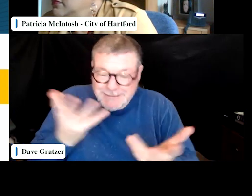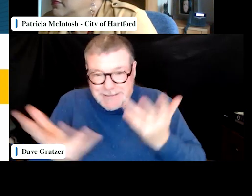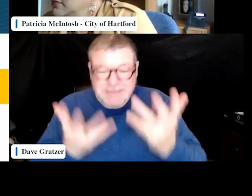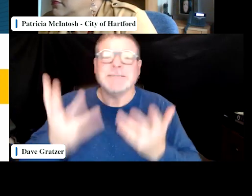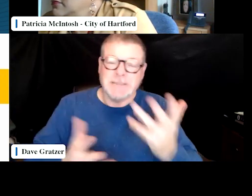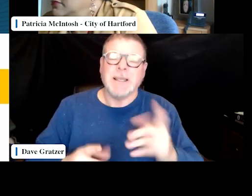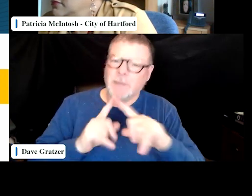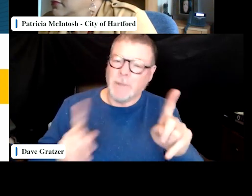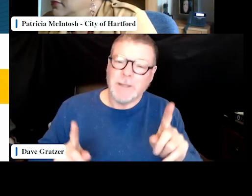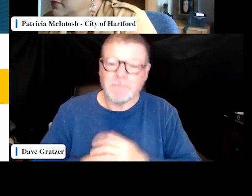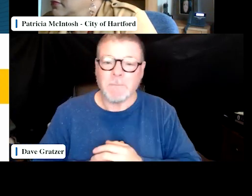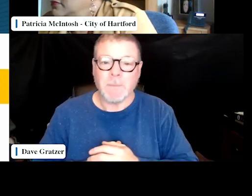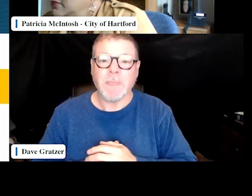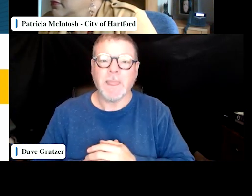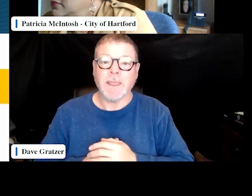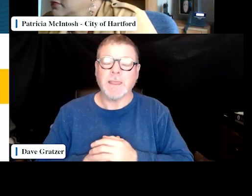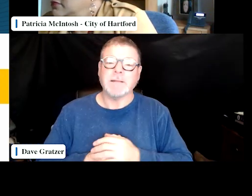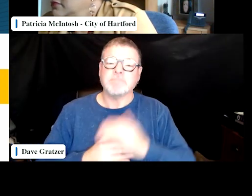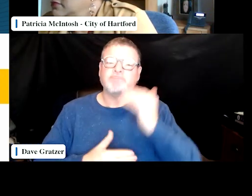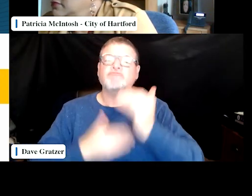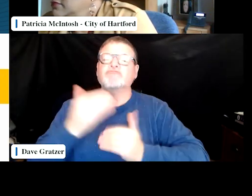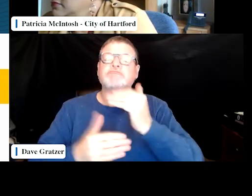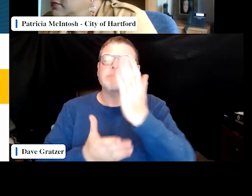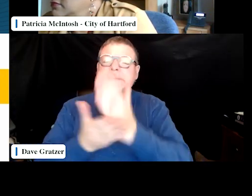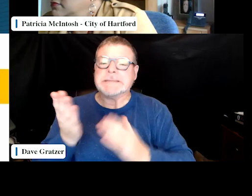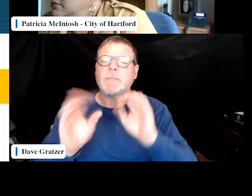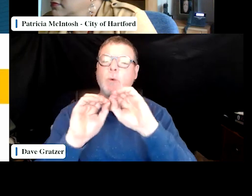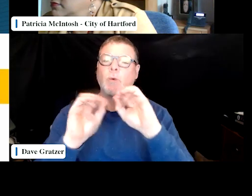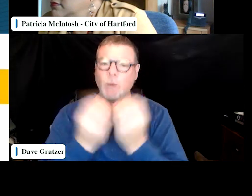there are organizations within Texas